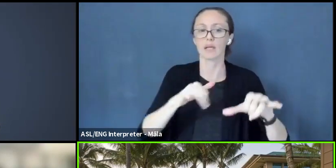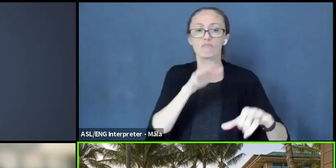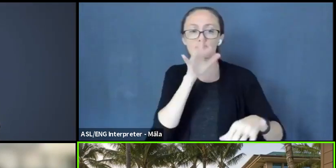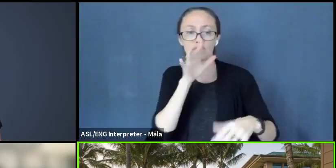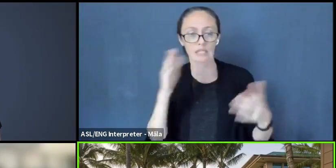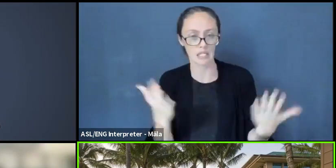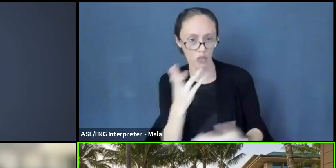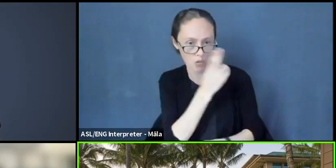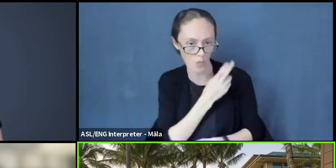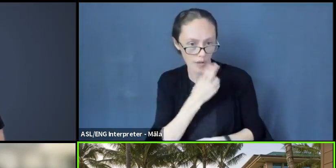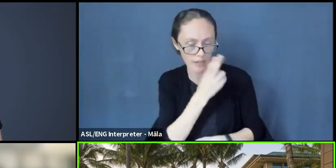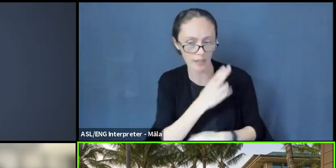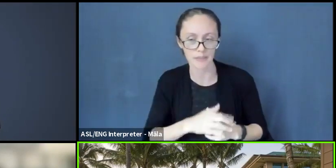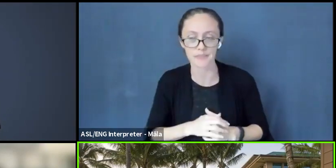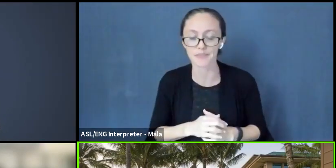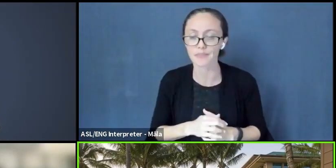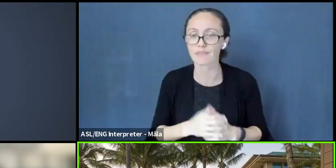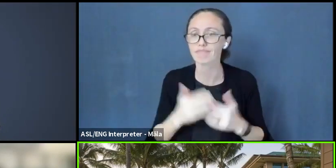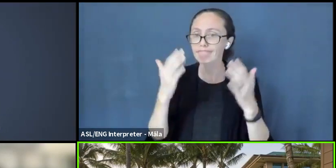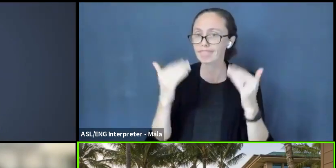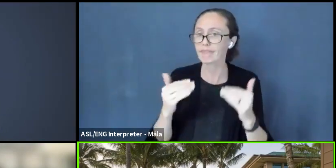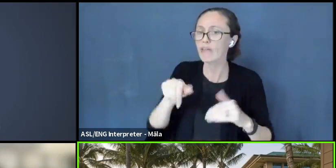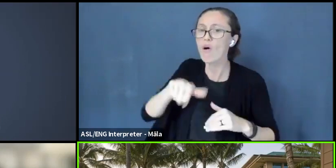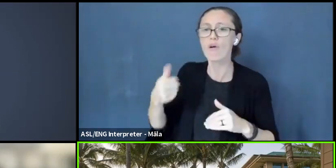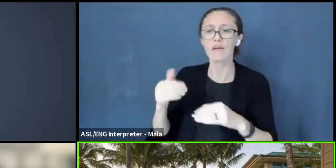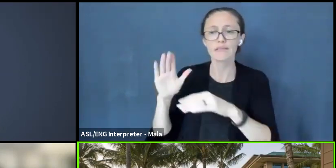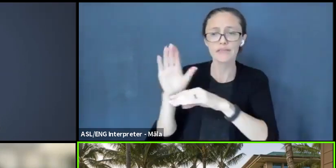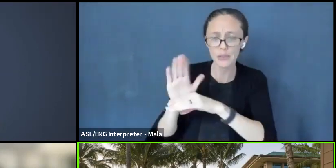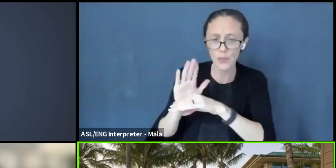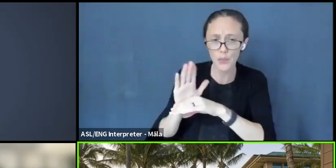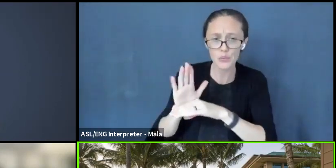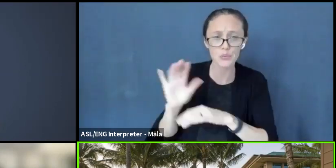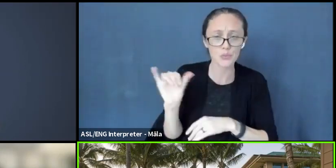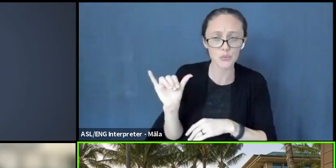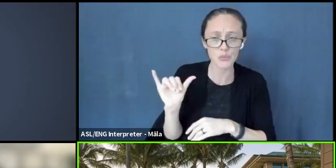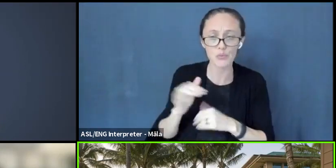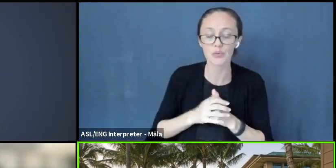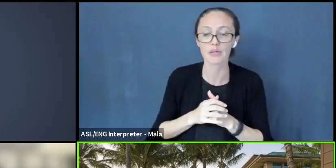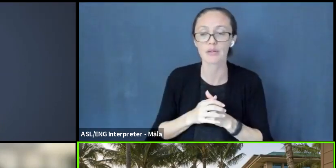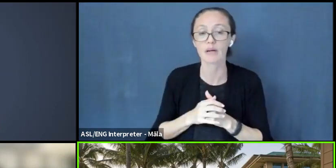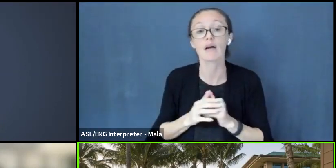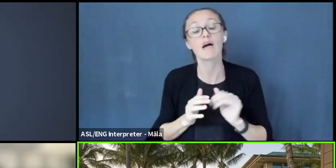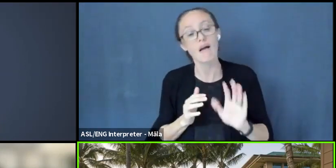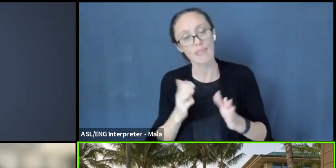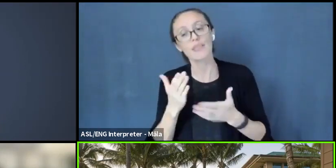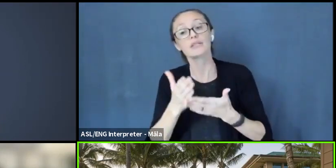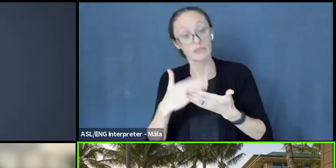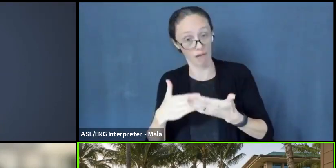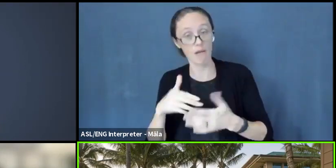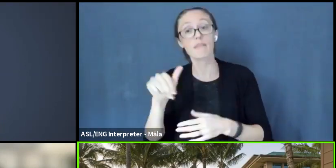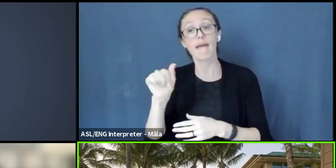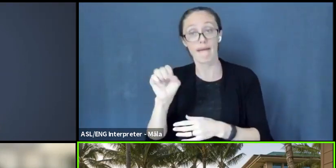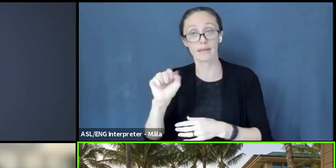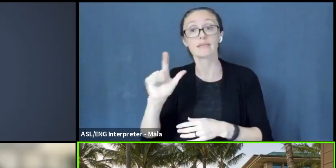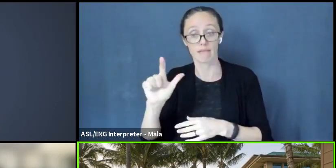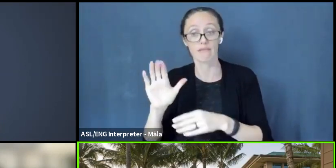There are some videos and there is, there are some that are in ASL, but mostly, those